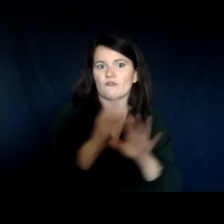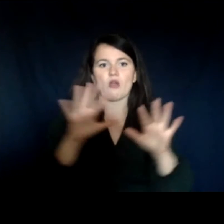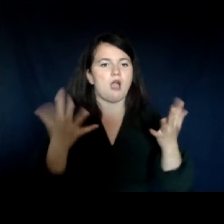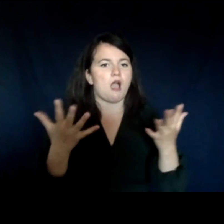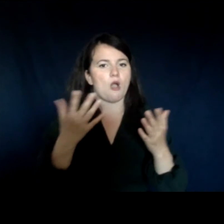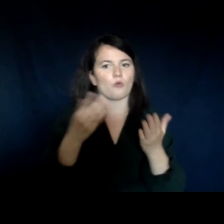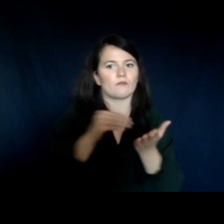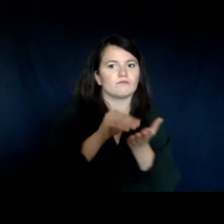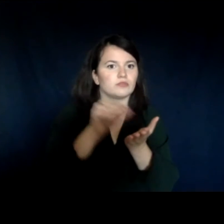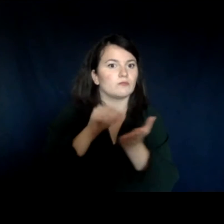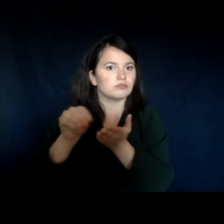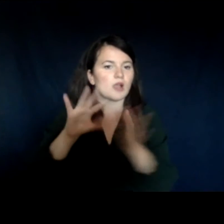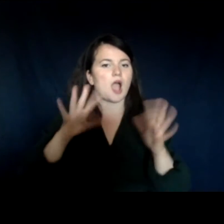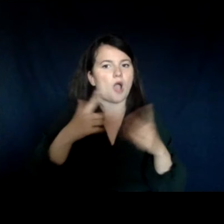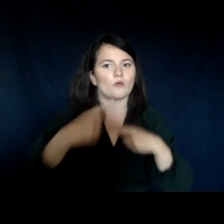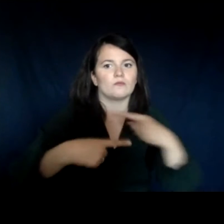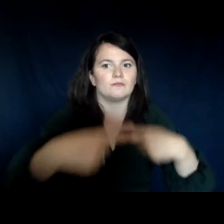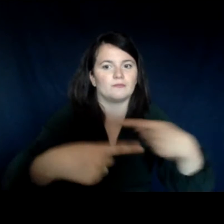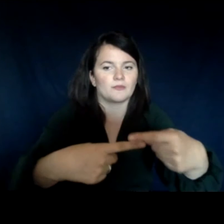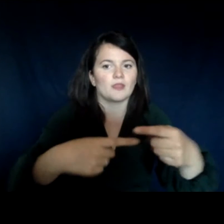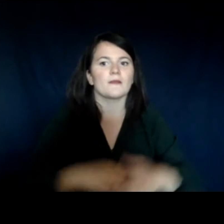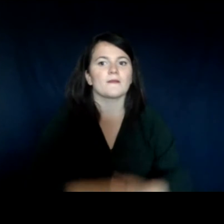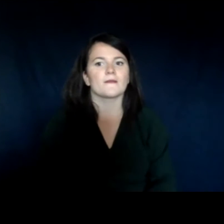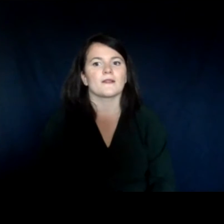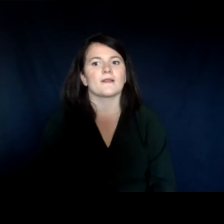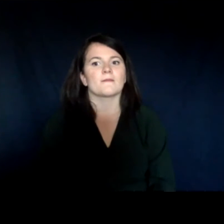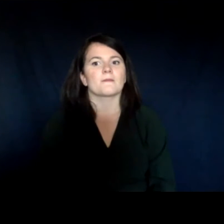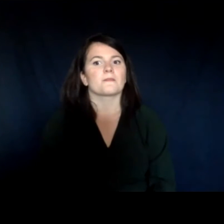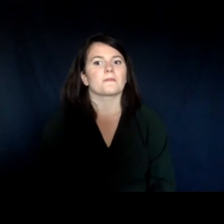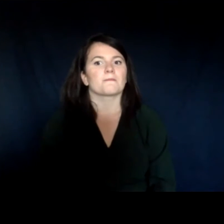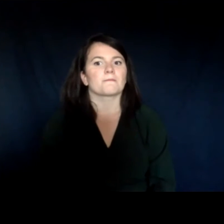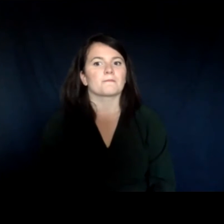their evidences or audit trails to the new ways of working.